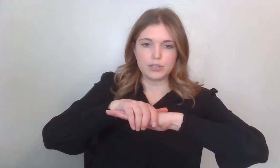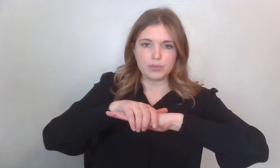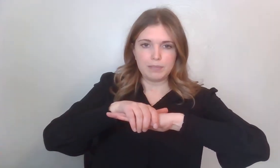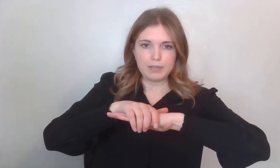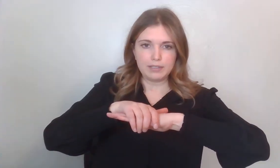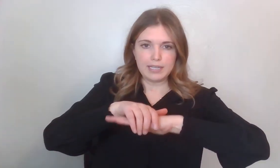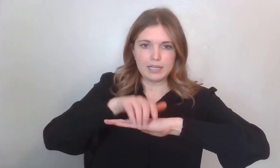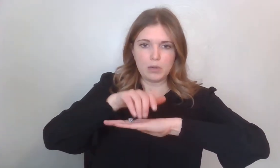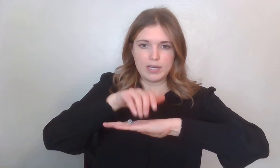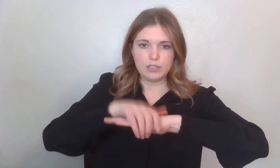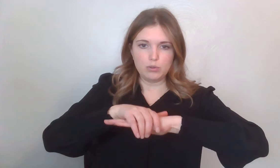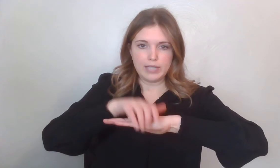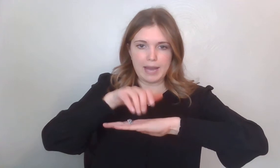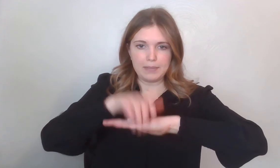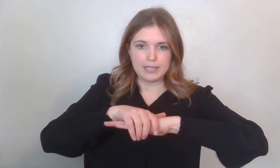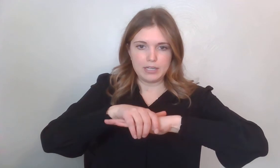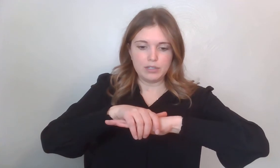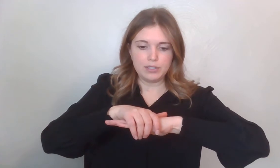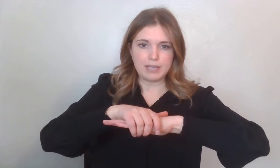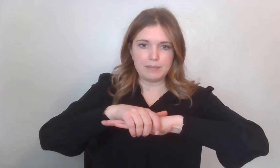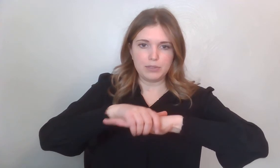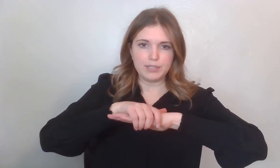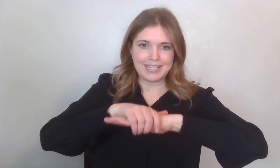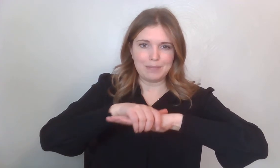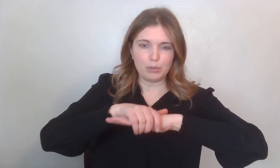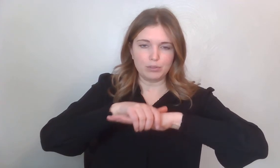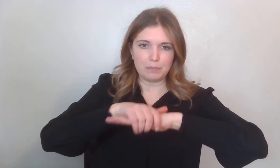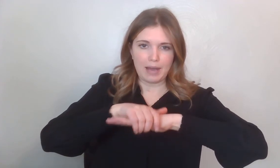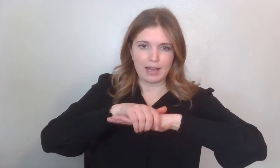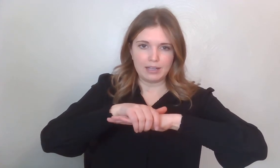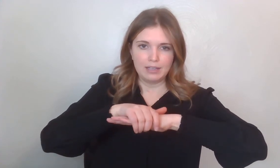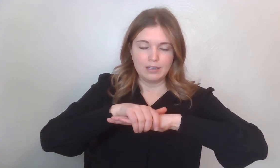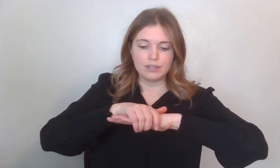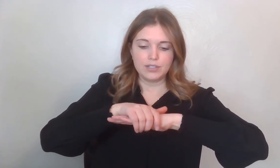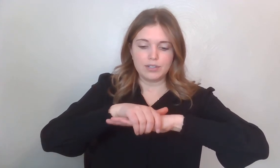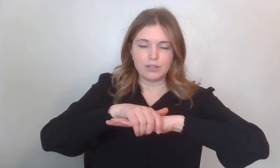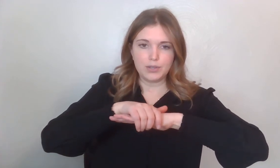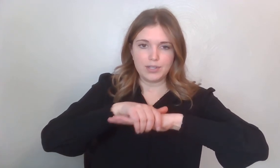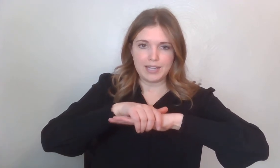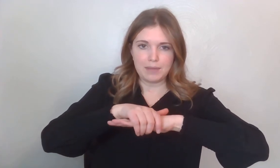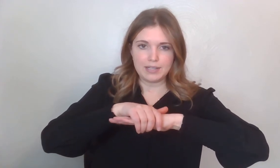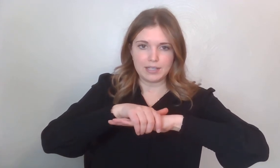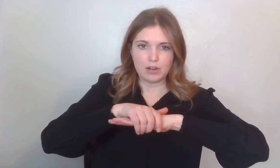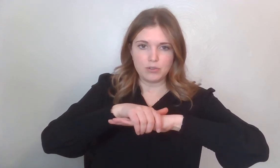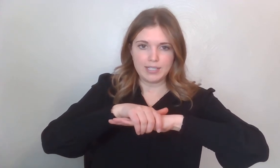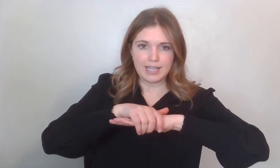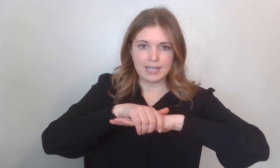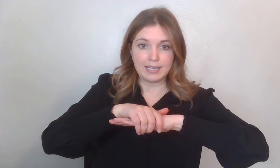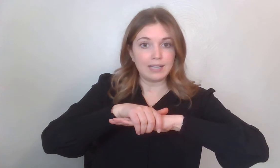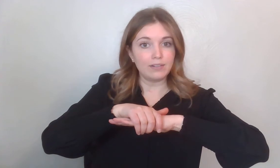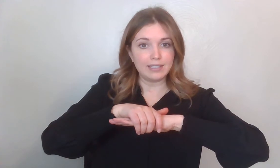So, typically we do tap it here sometimes you'll see it pulled back. This is also the same as the country sign ENGLAND.